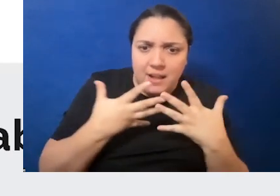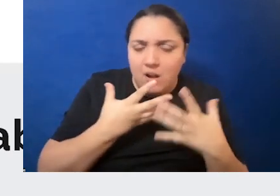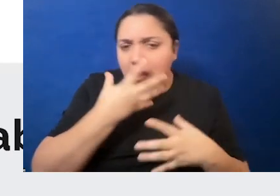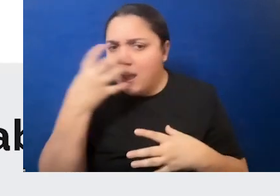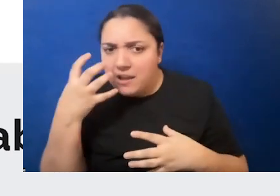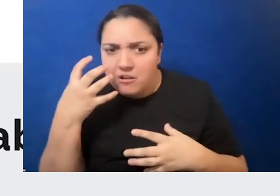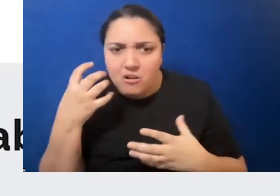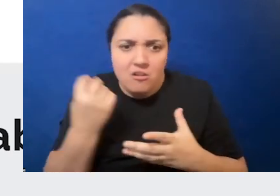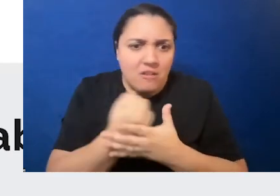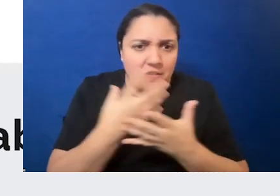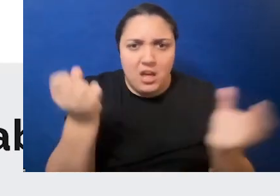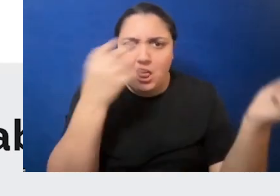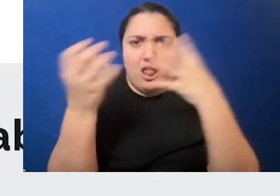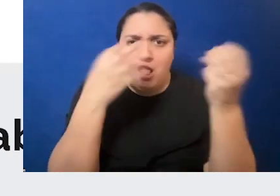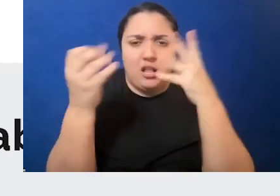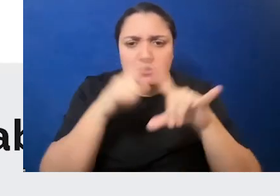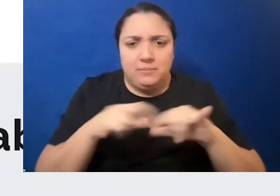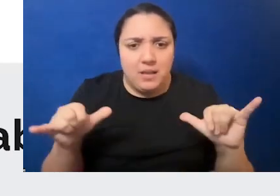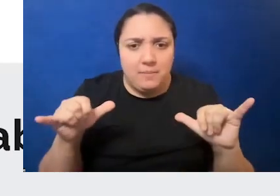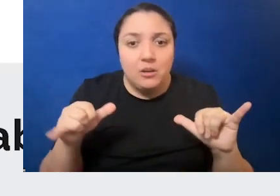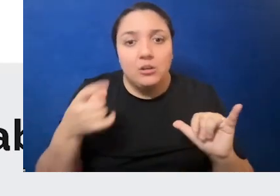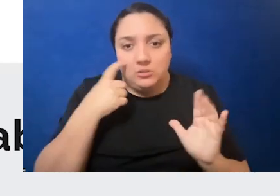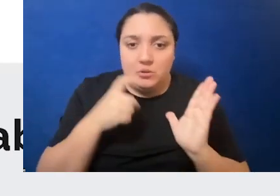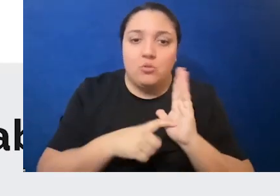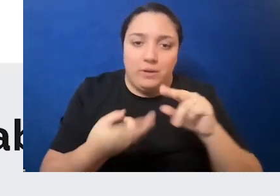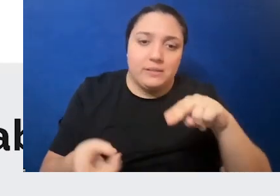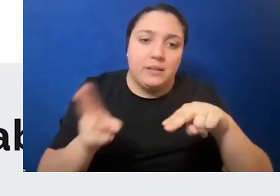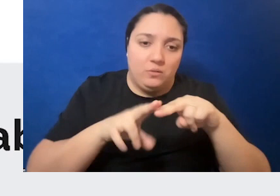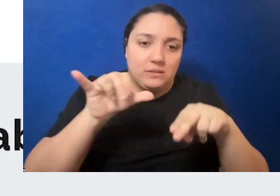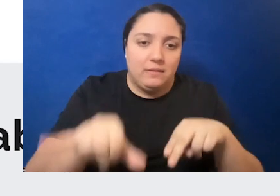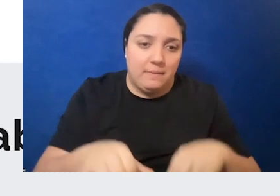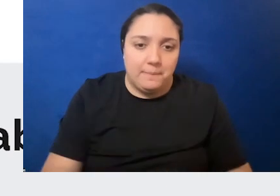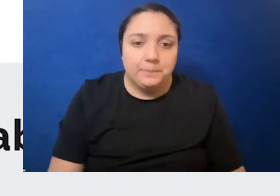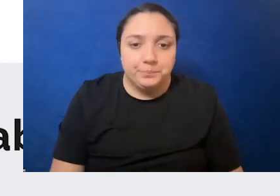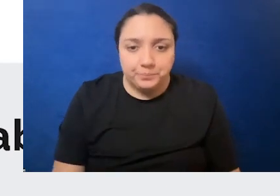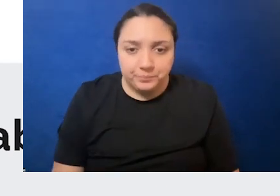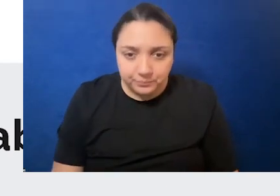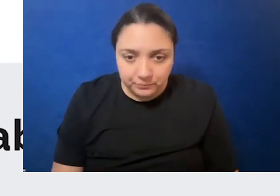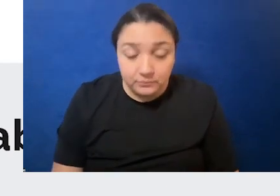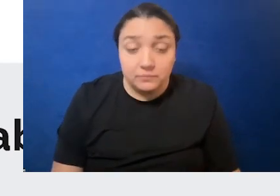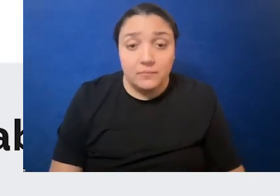THEY ARE FEARFUL AND ANGER AND ALL THESE THINGS ARE HITTING THEM ALL AT ONCE AND SO WE ARE